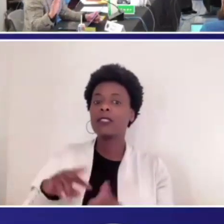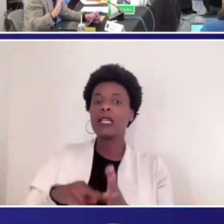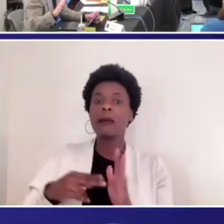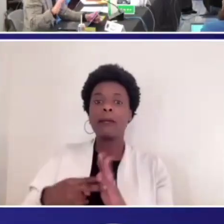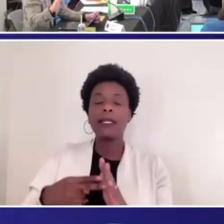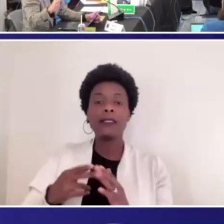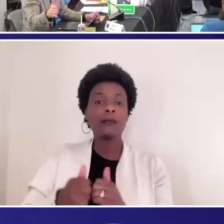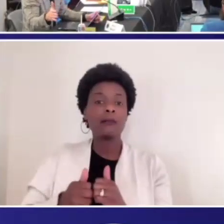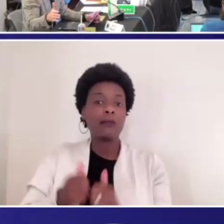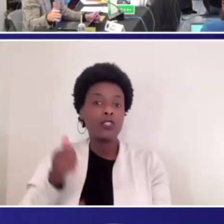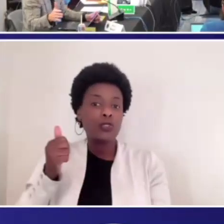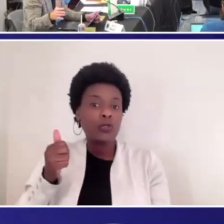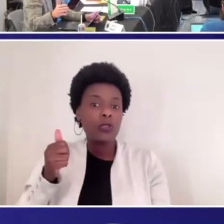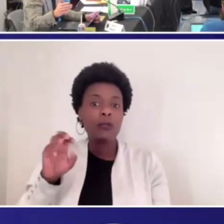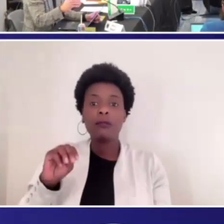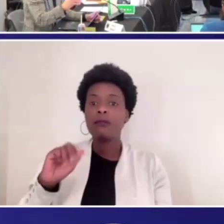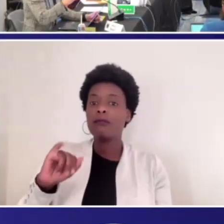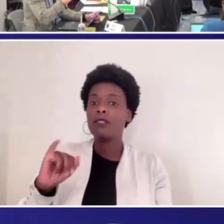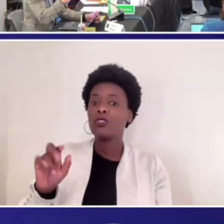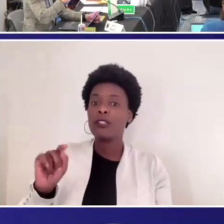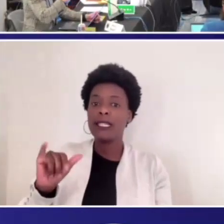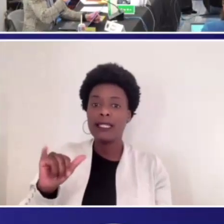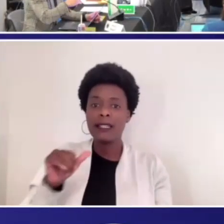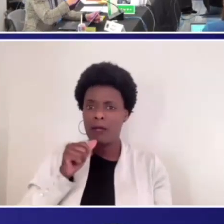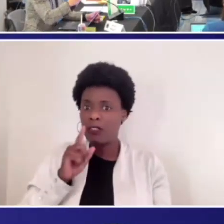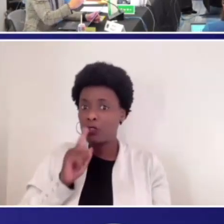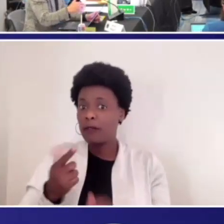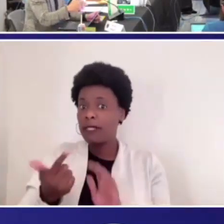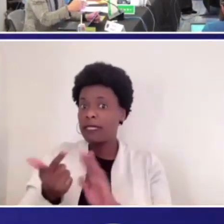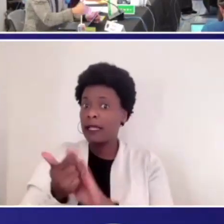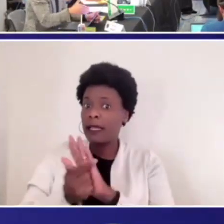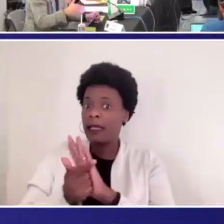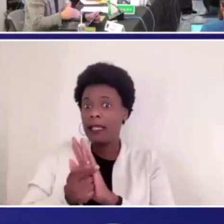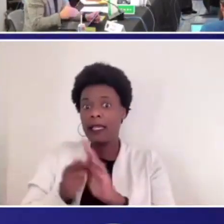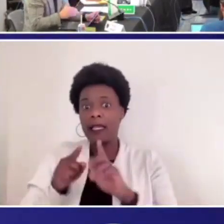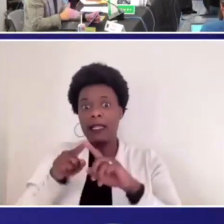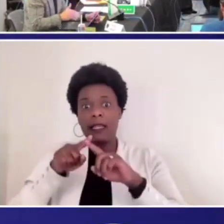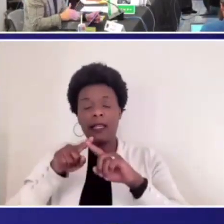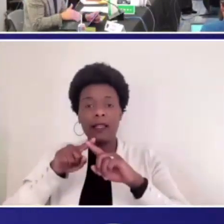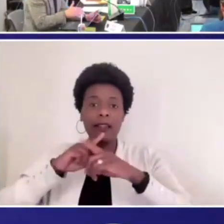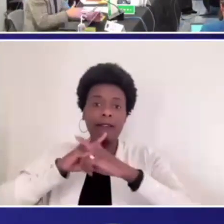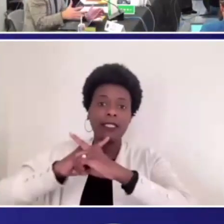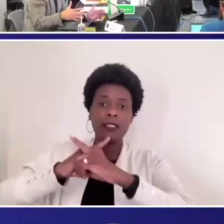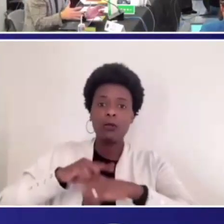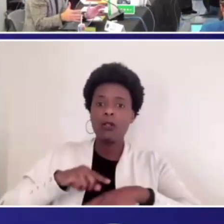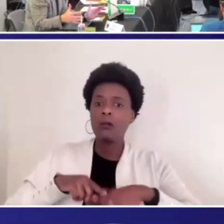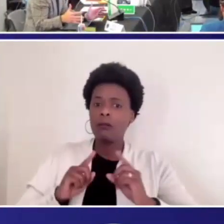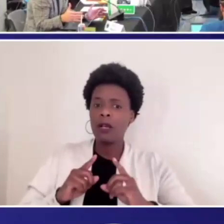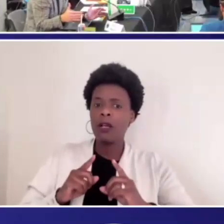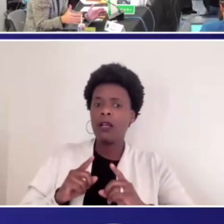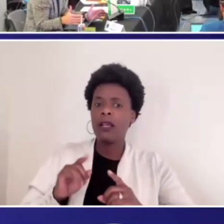I don't know if that holds up legally, but if over 50% matches the word generally, then I think we have some sort of framework